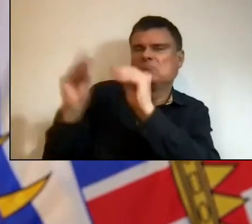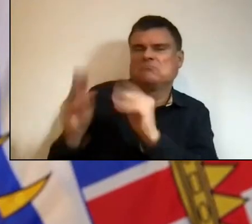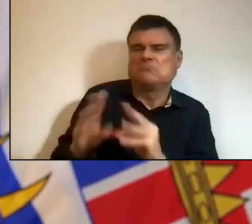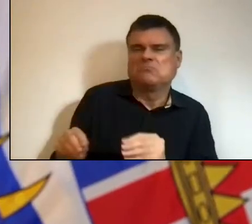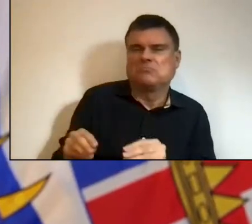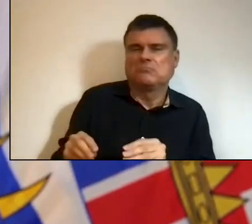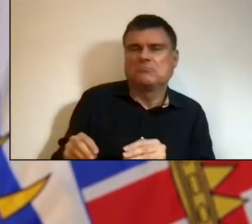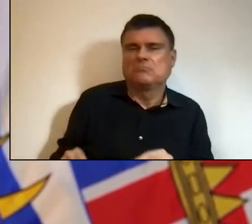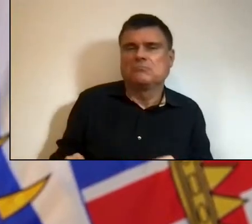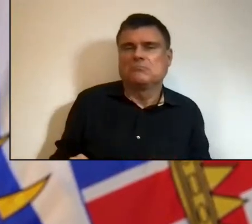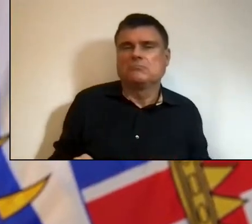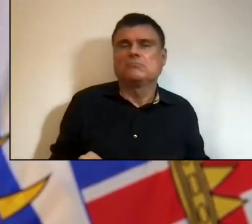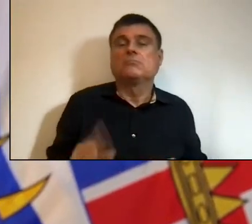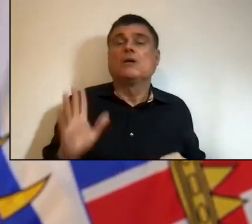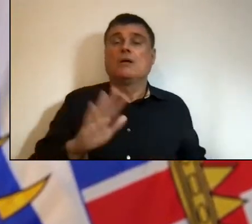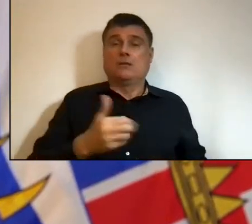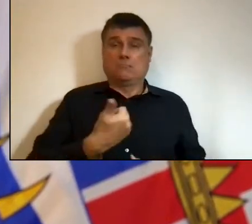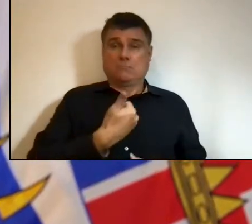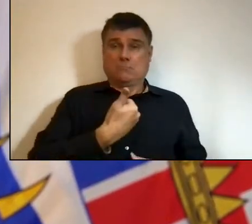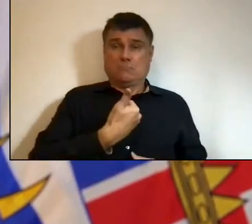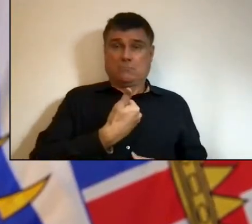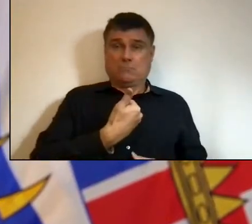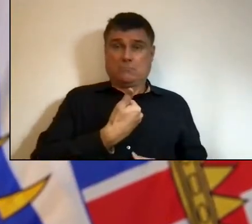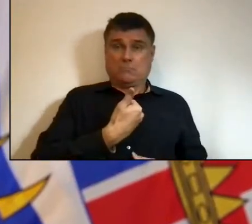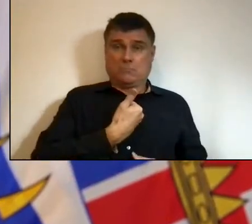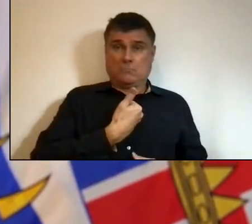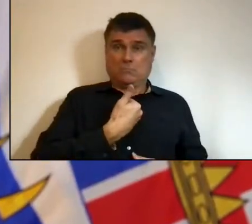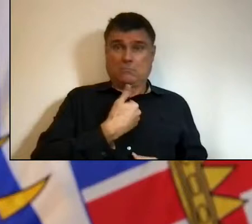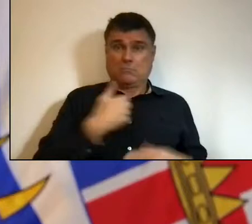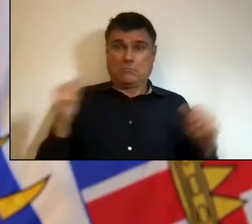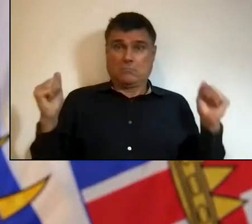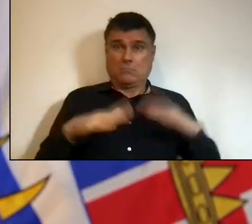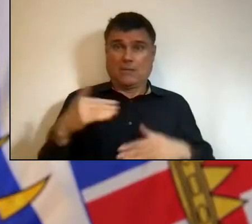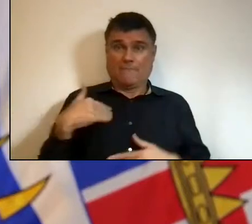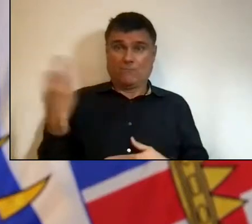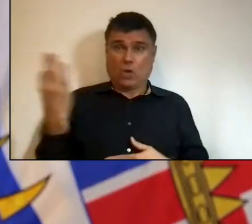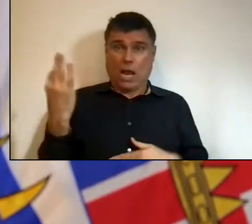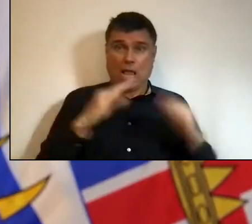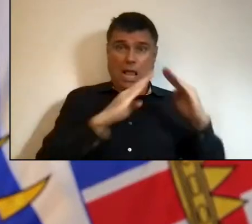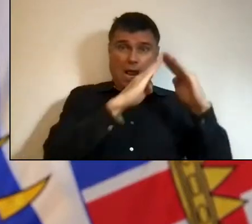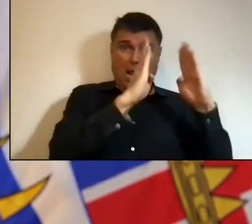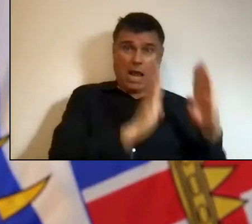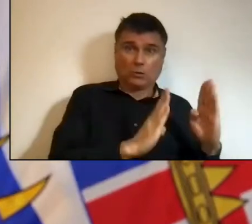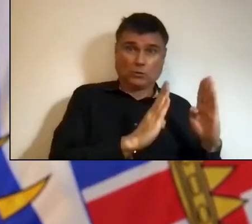gatherings. Um are they the same as outlined on Friday, a